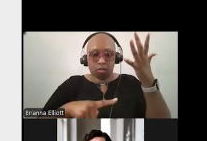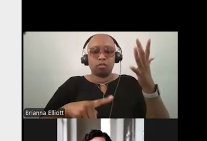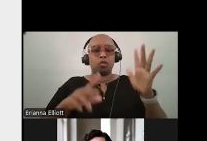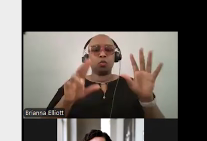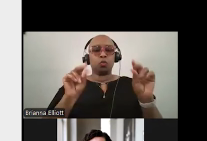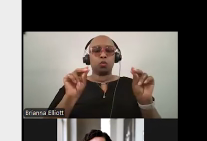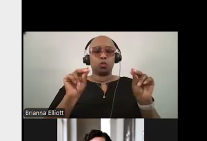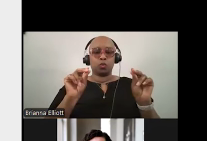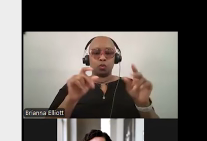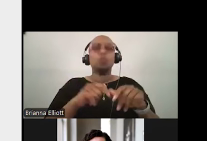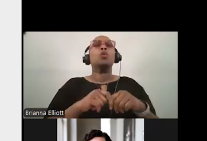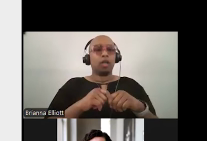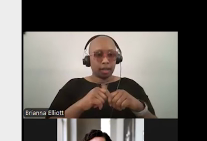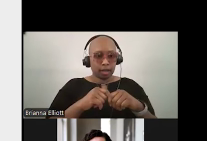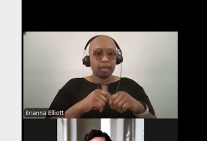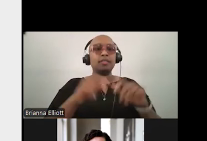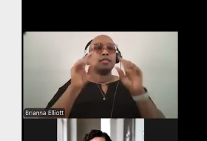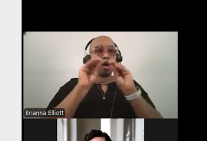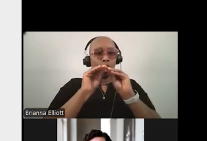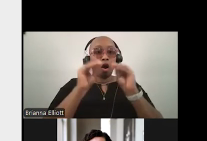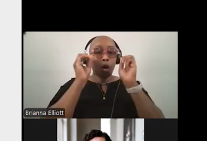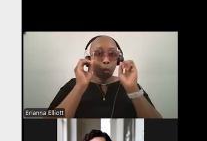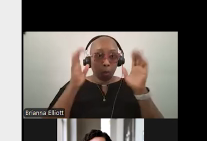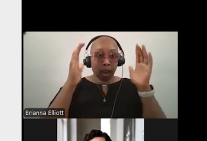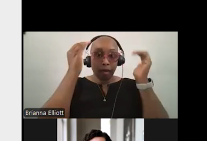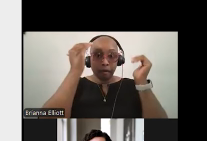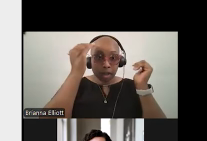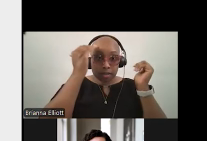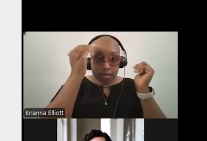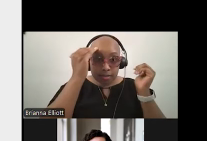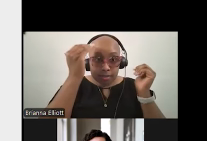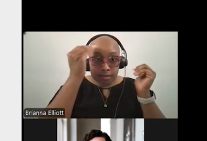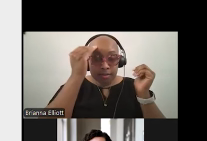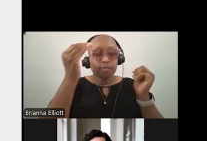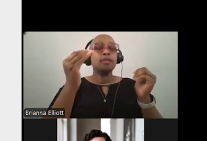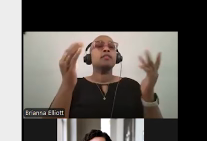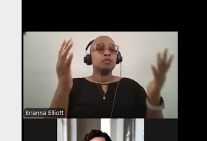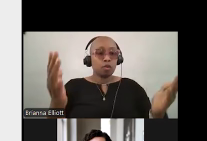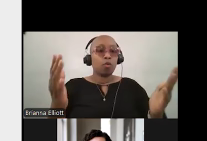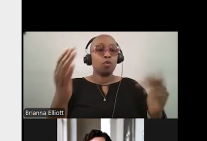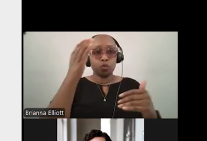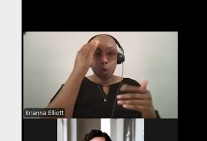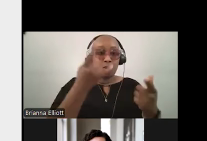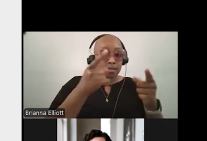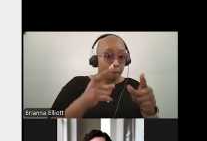not going to be able to fix every single thing. Okay. So let's get into what this is now that we